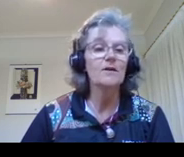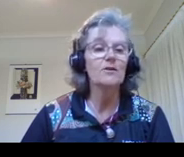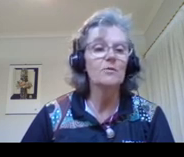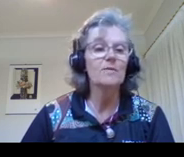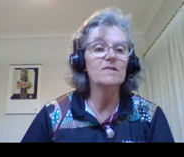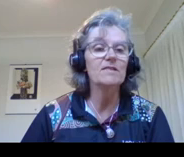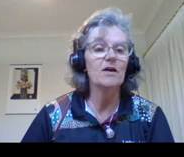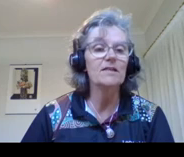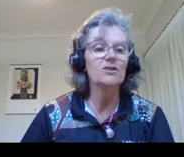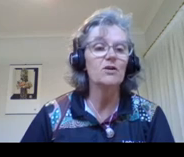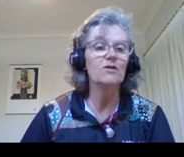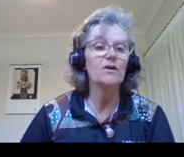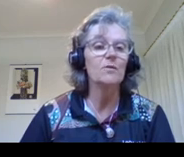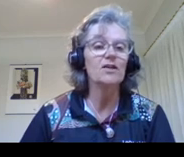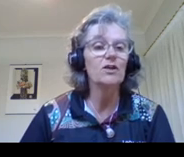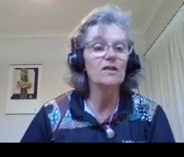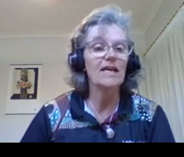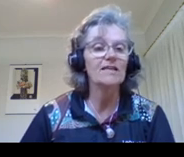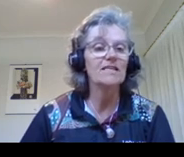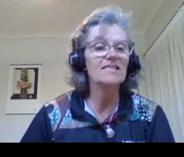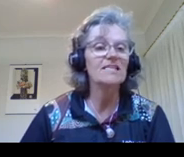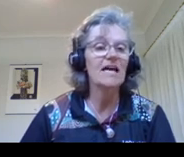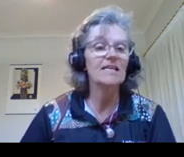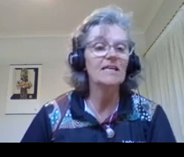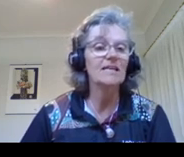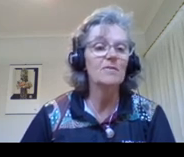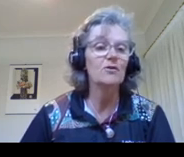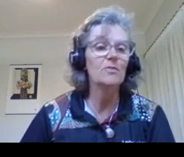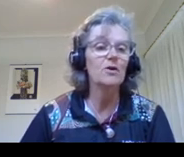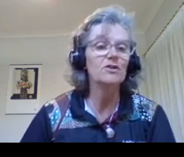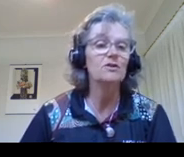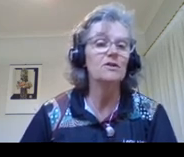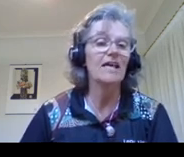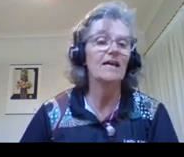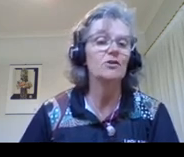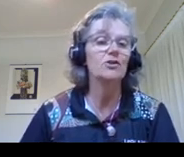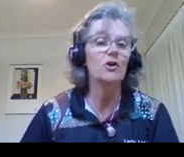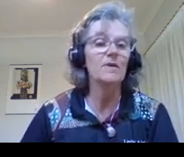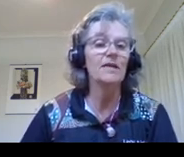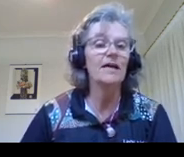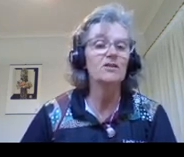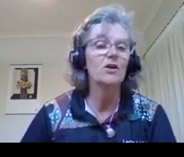on the website server when you connect this data can be your personal account your shopping cart